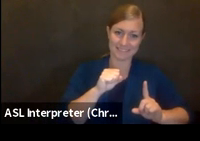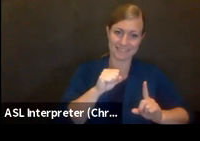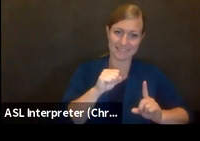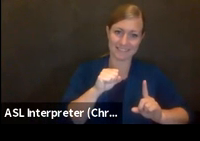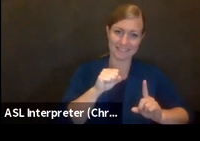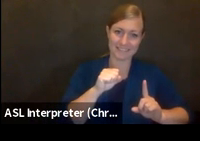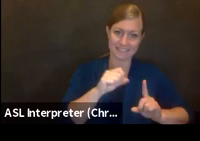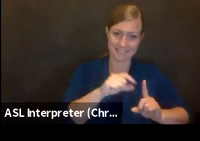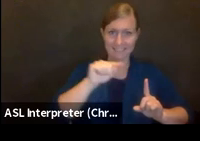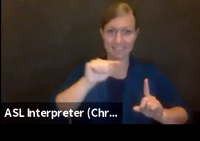ESD 189 - Amy Colburn: Google Drive.